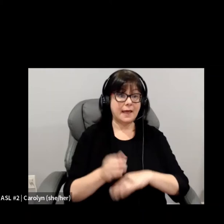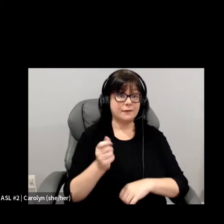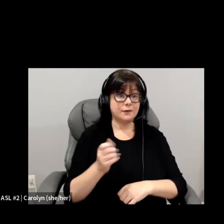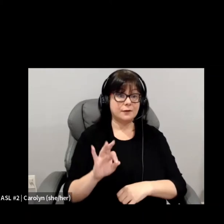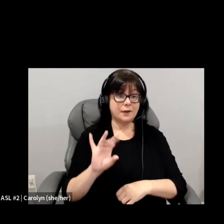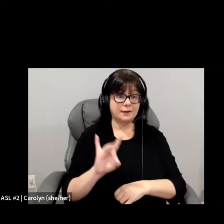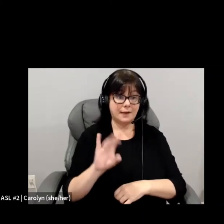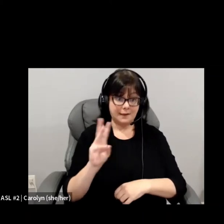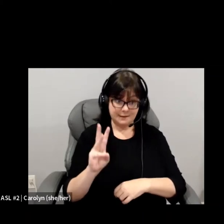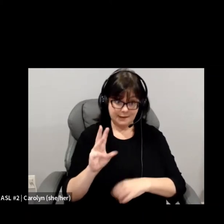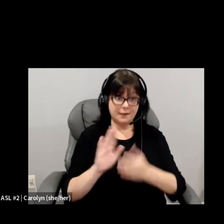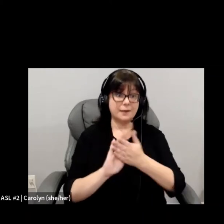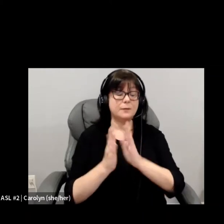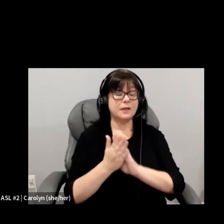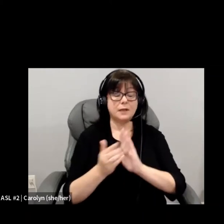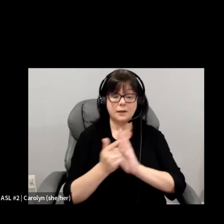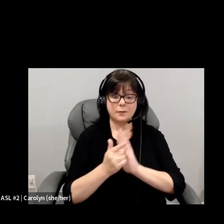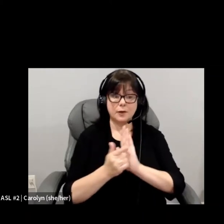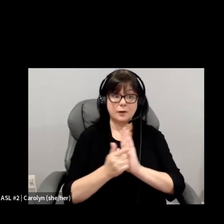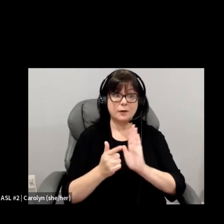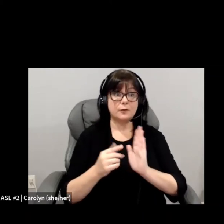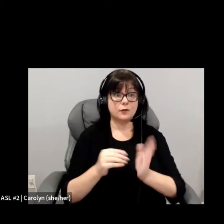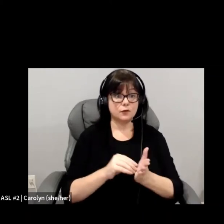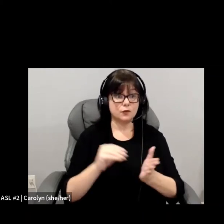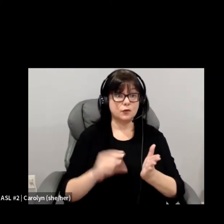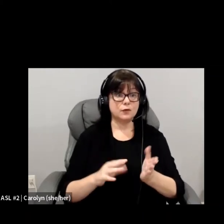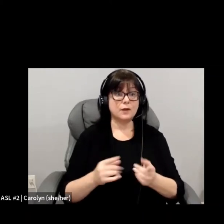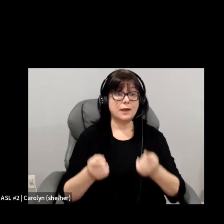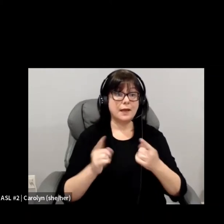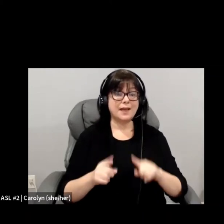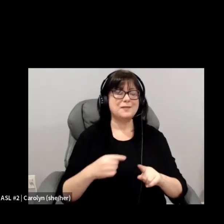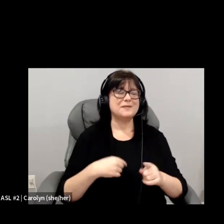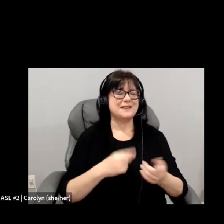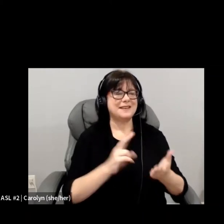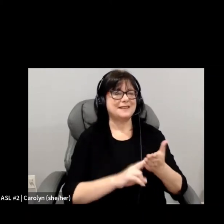TO RECEIVE WHAT WAS THEN SNAIL MAIL FROM ARCH.